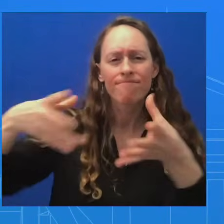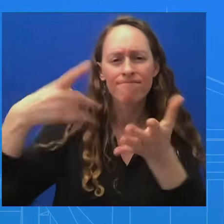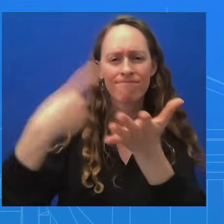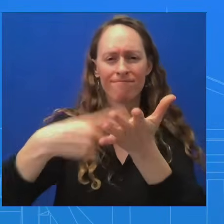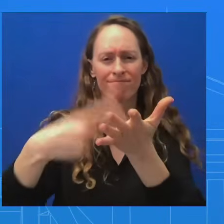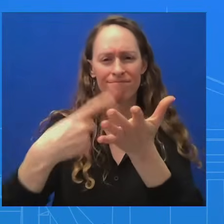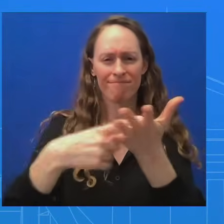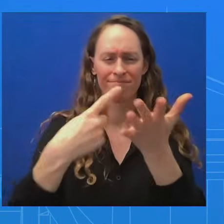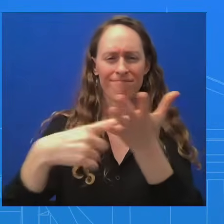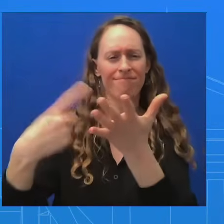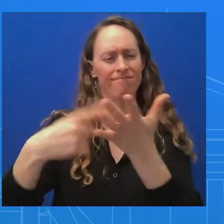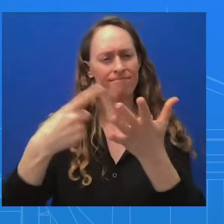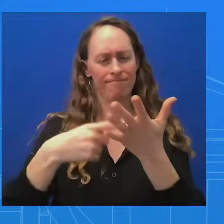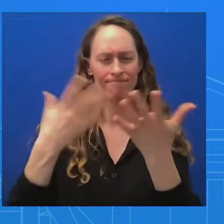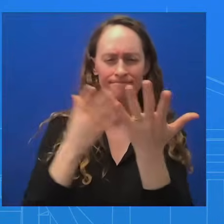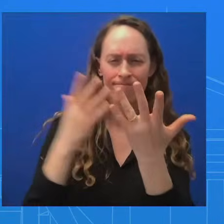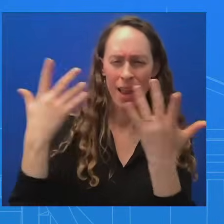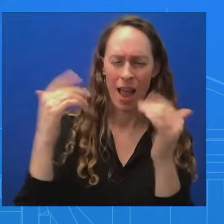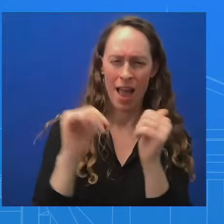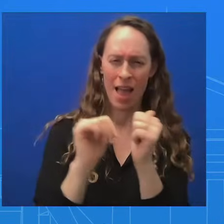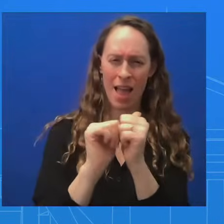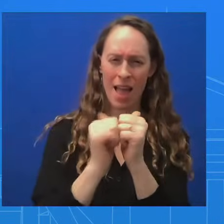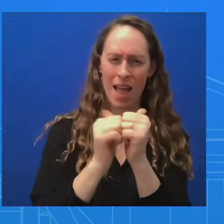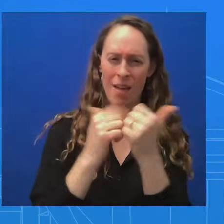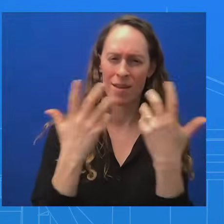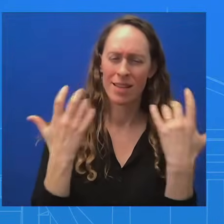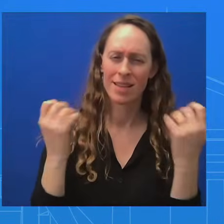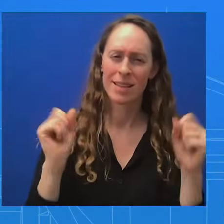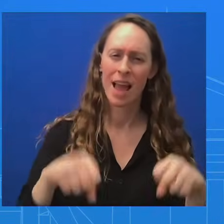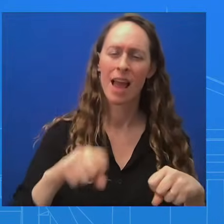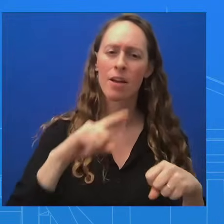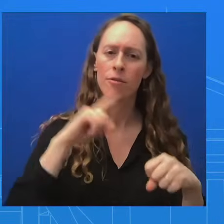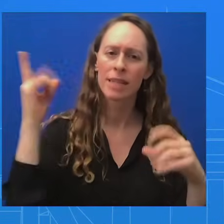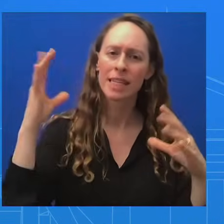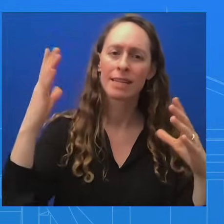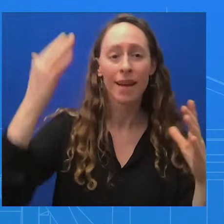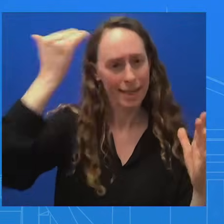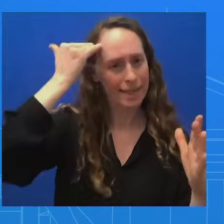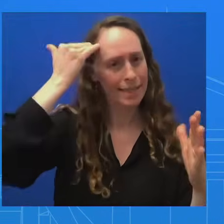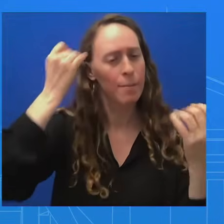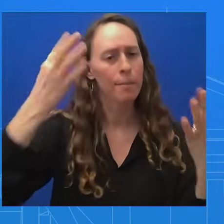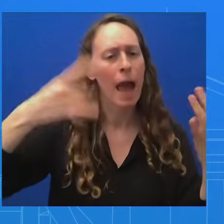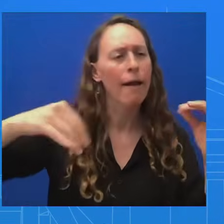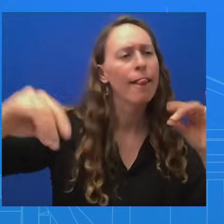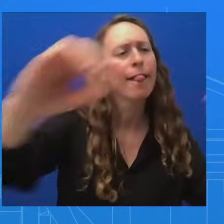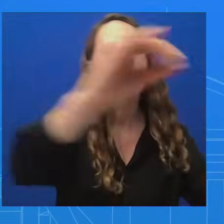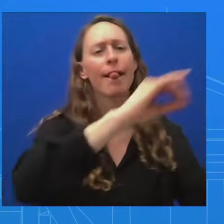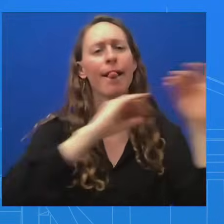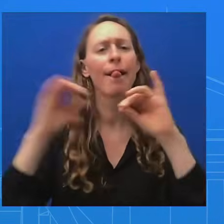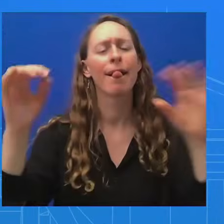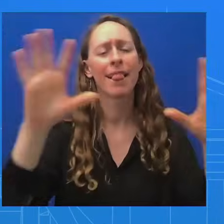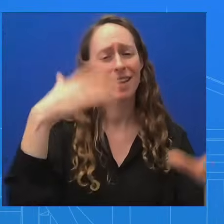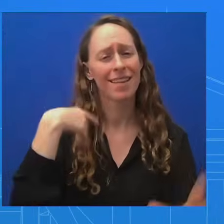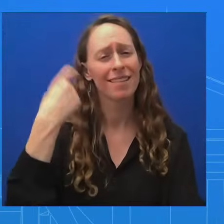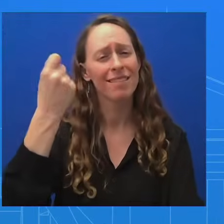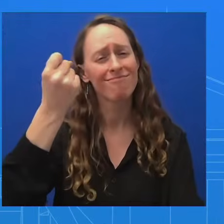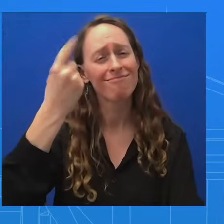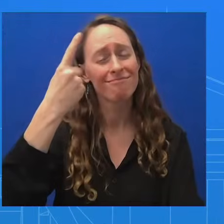But every discussion we're having in the region has -- has a component of it about post-conflict Gaza and governance